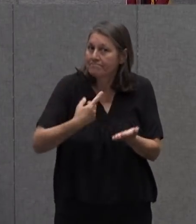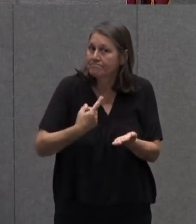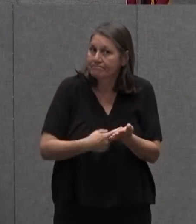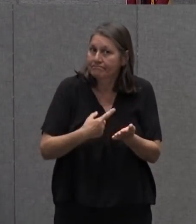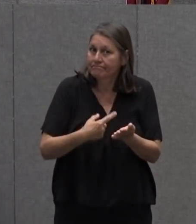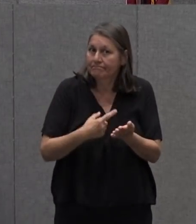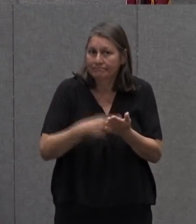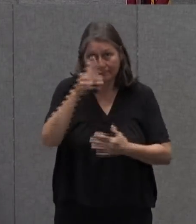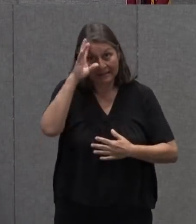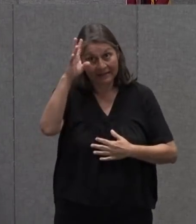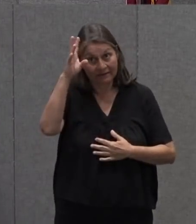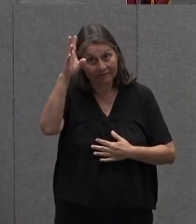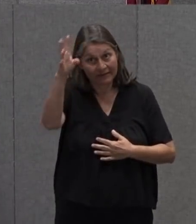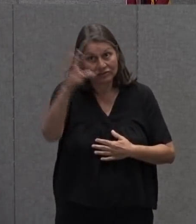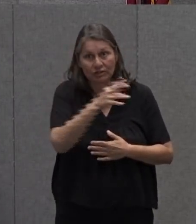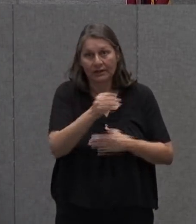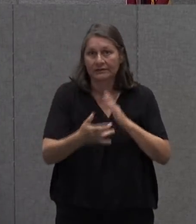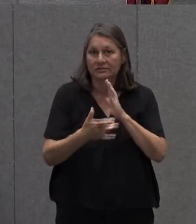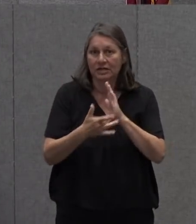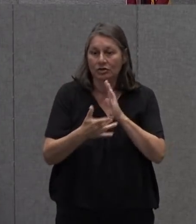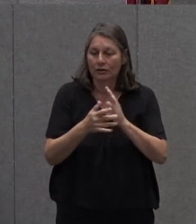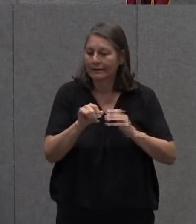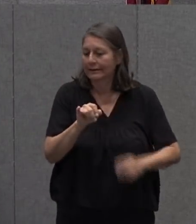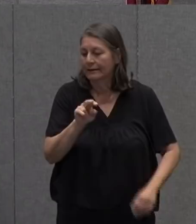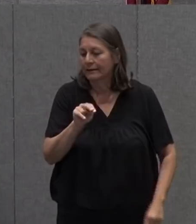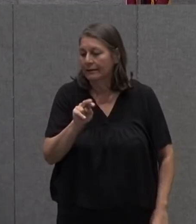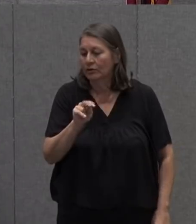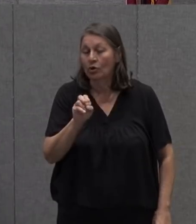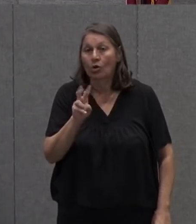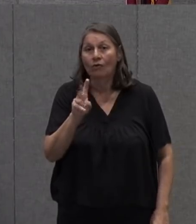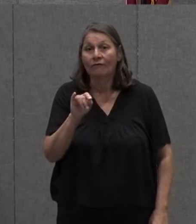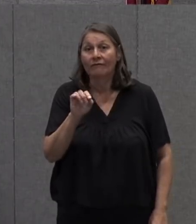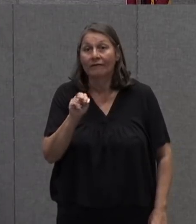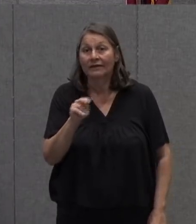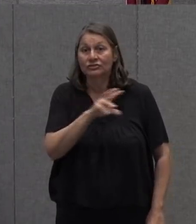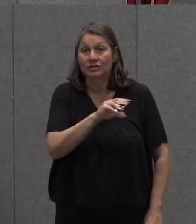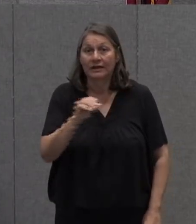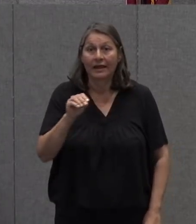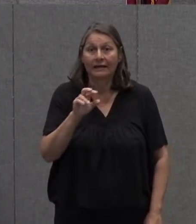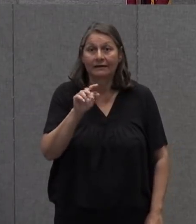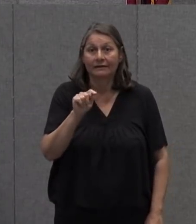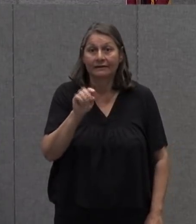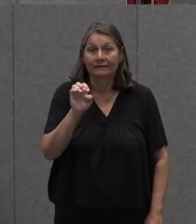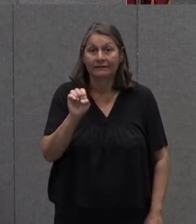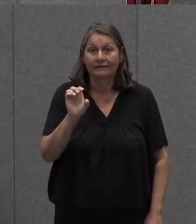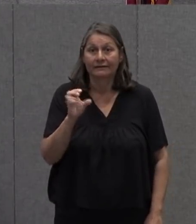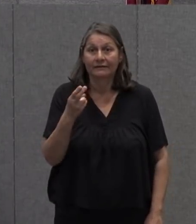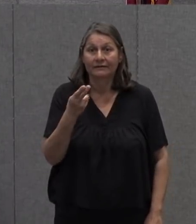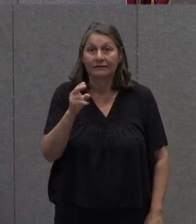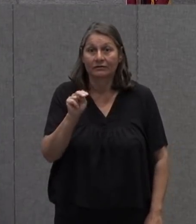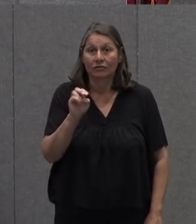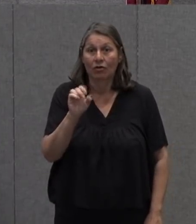with our second and third grade friends. And I want to start today with finishing up